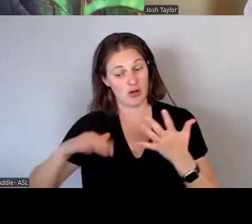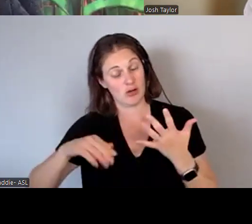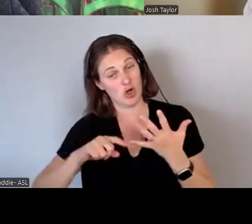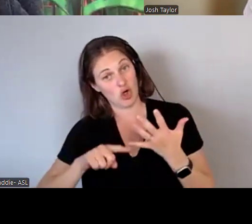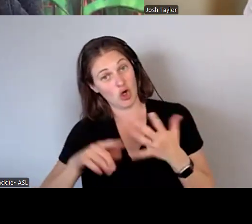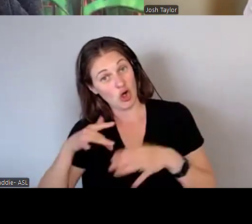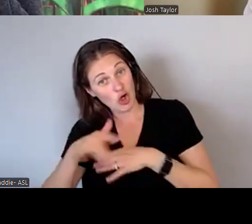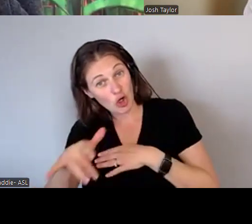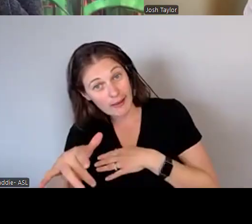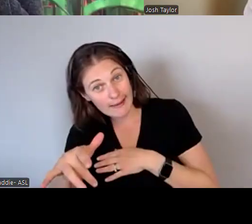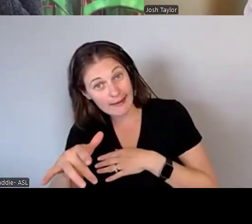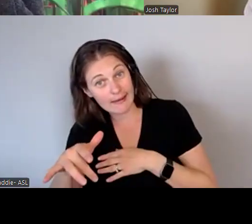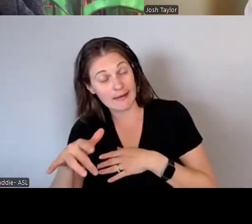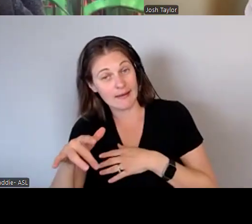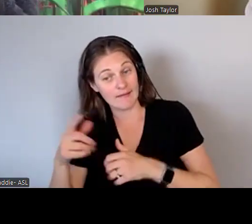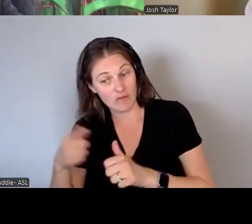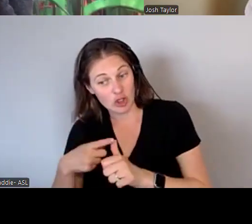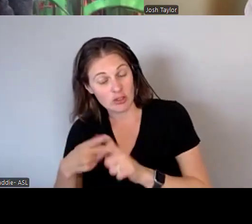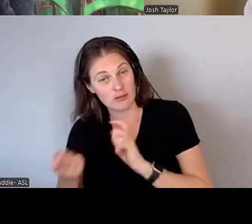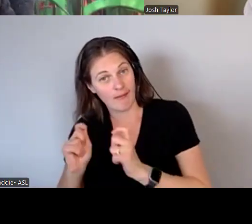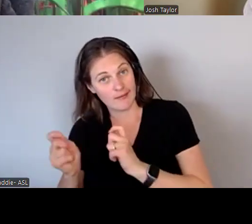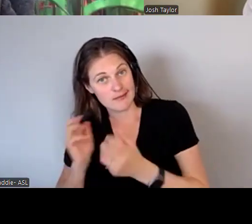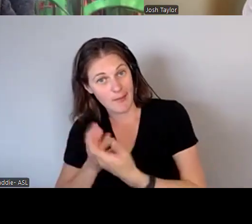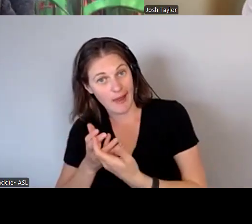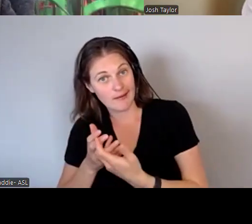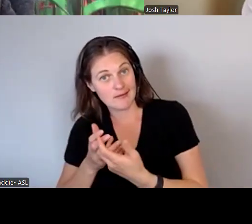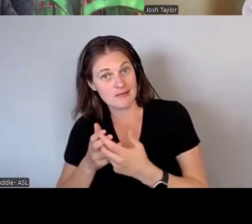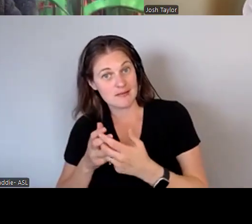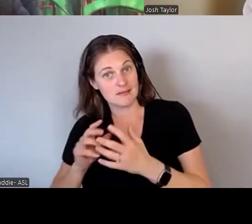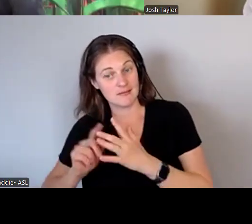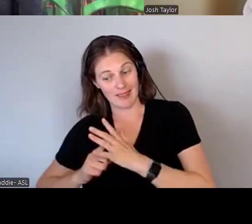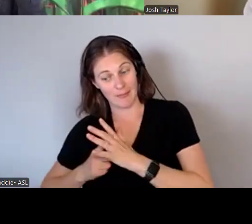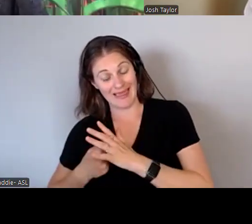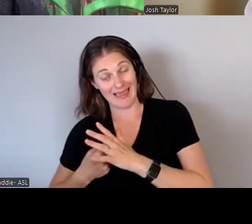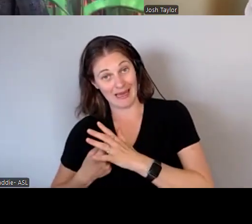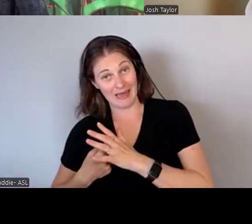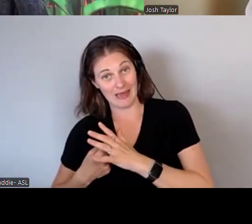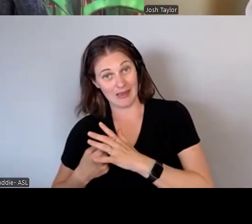you know, and customize jobs earlier on at the entry level,